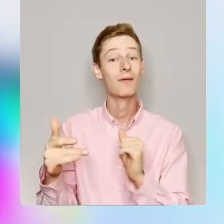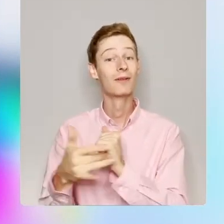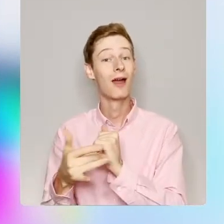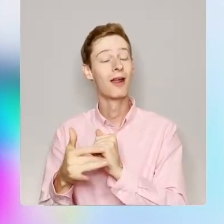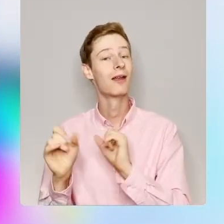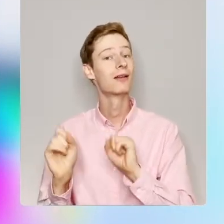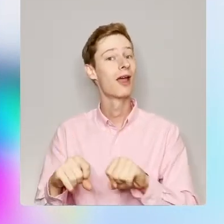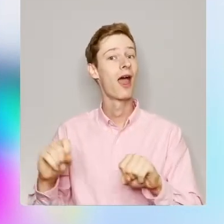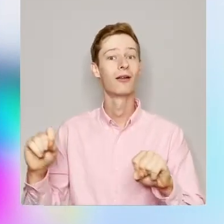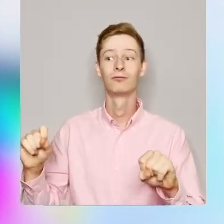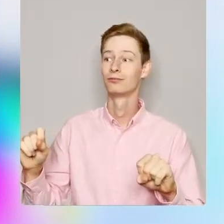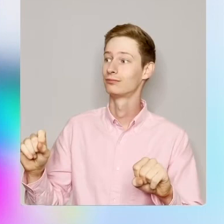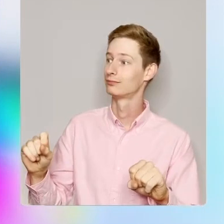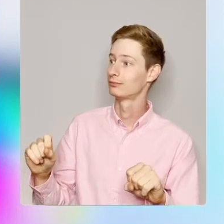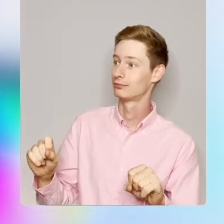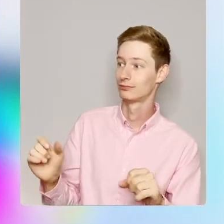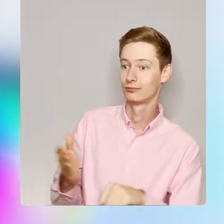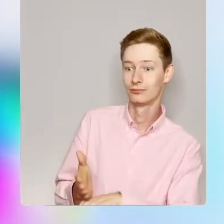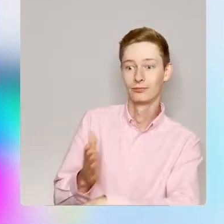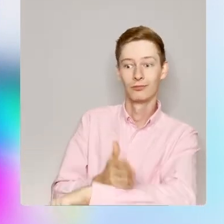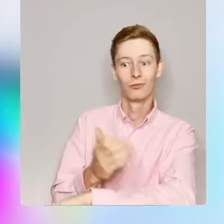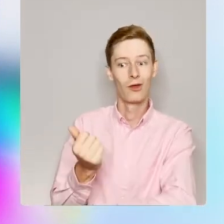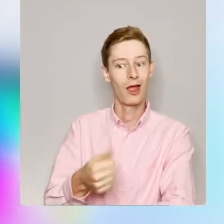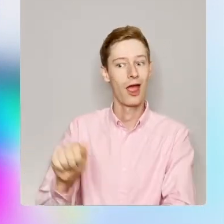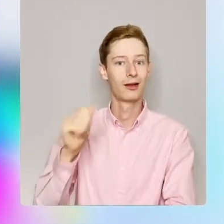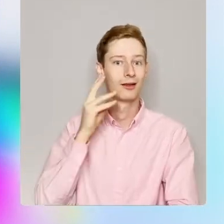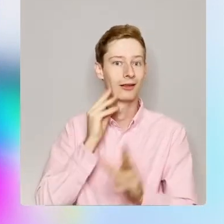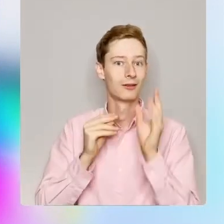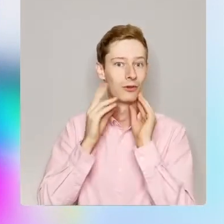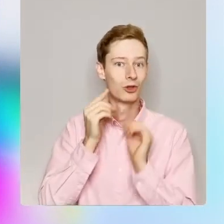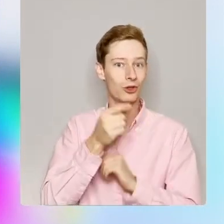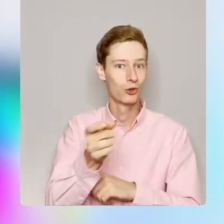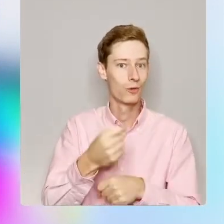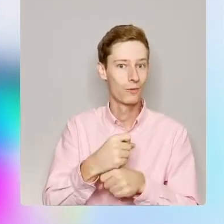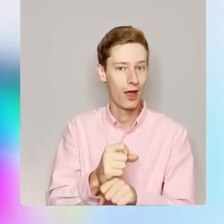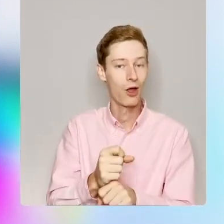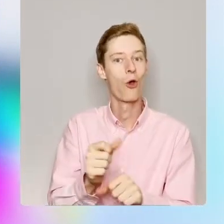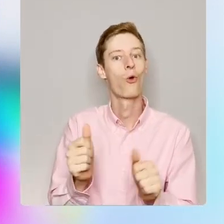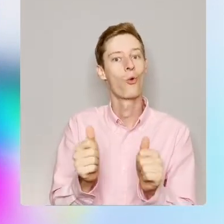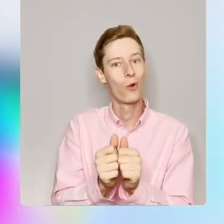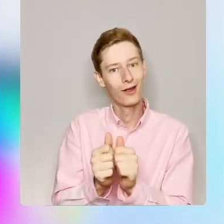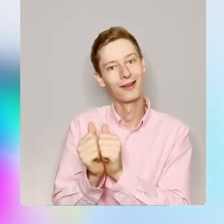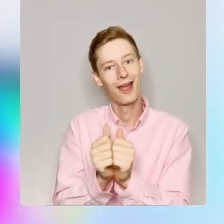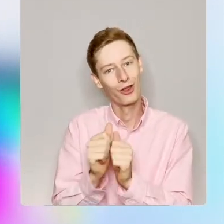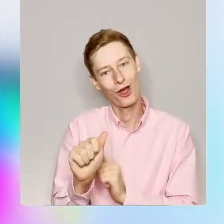will bring to life any experience you create when used in conjunction with other tools in the Presence Platform.